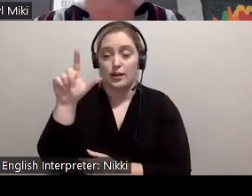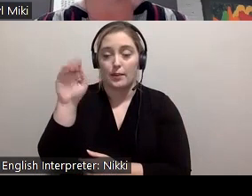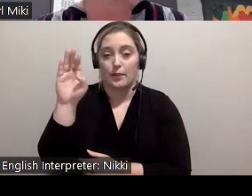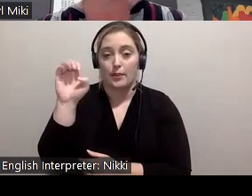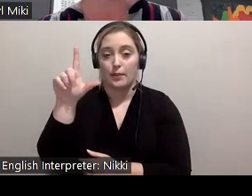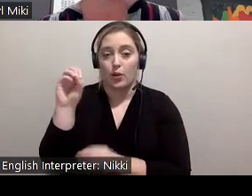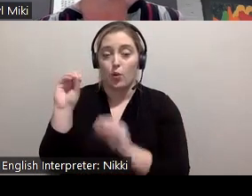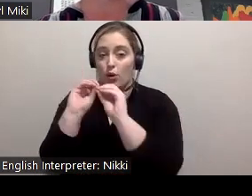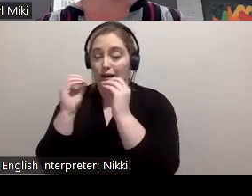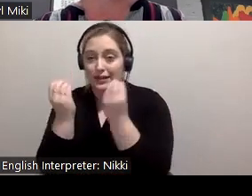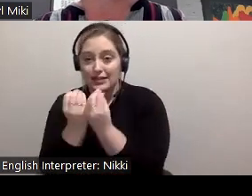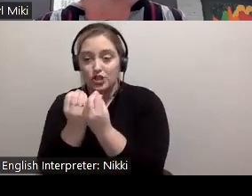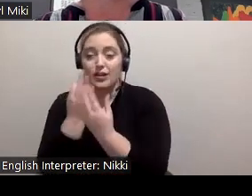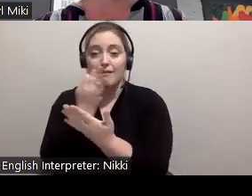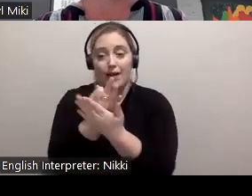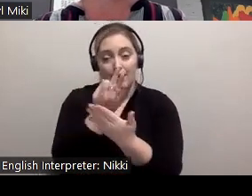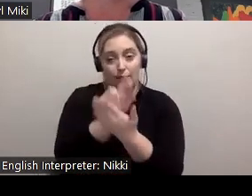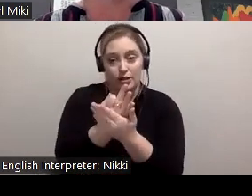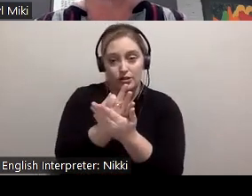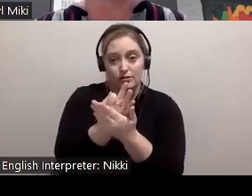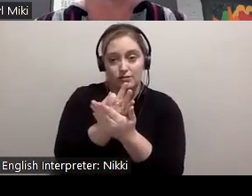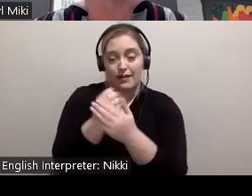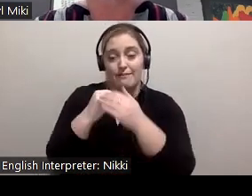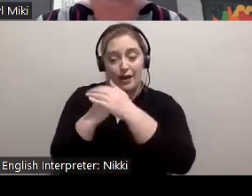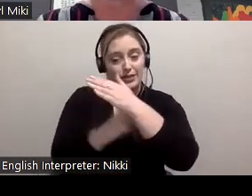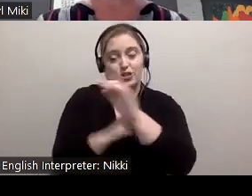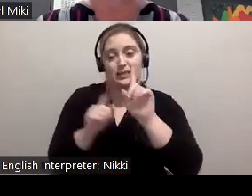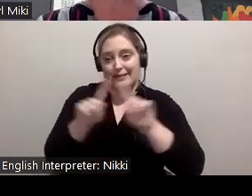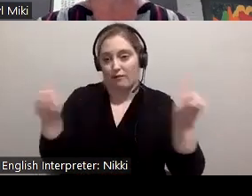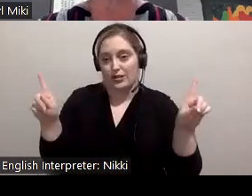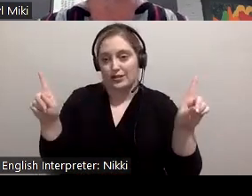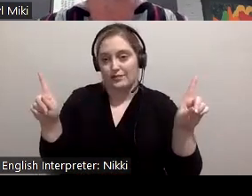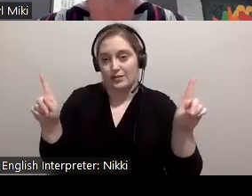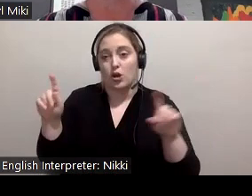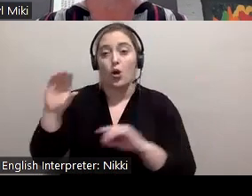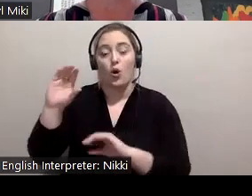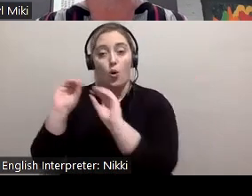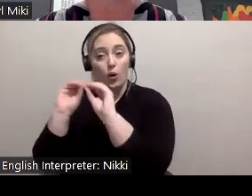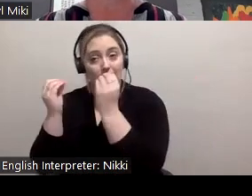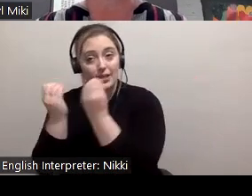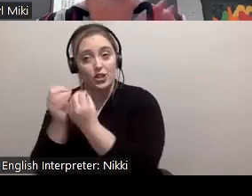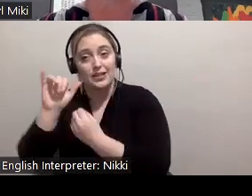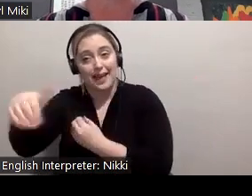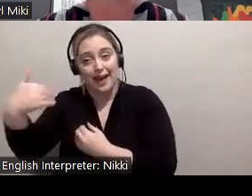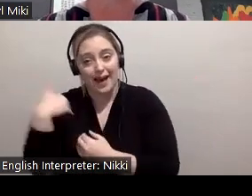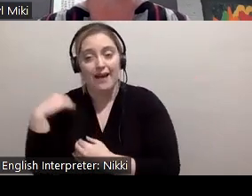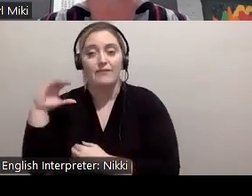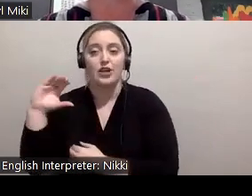charitable foundation. So organizations that are charities you know if you know if you meet the other criteria